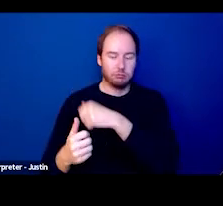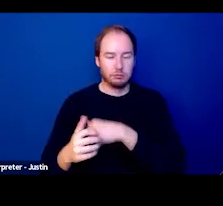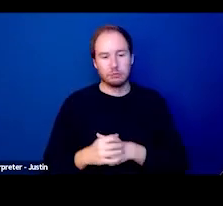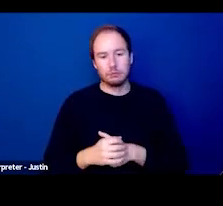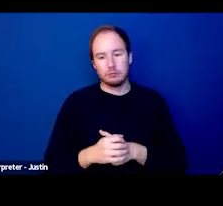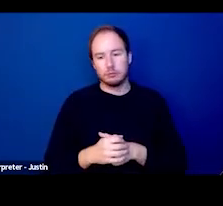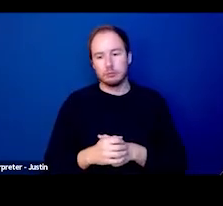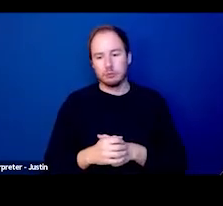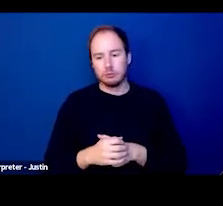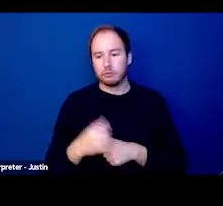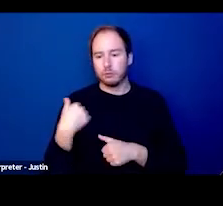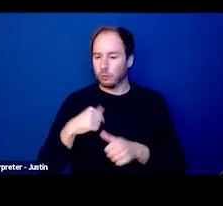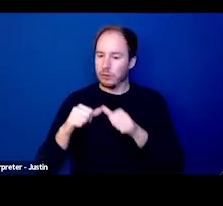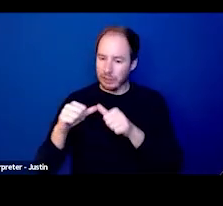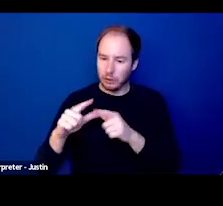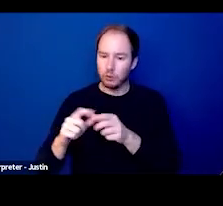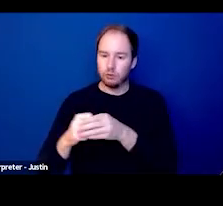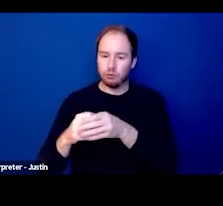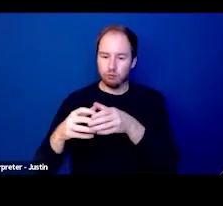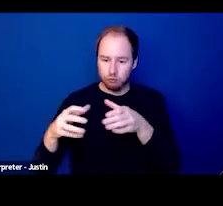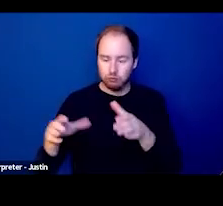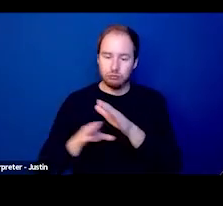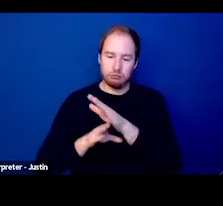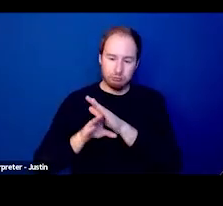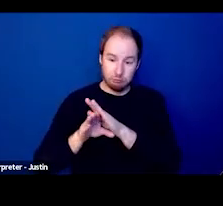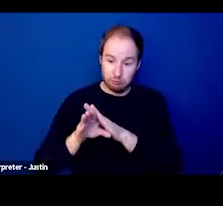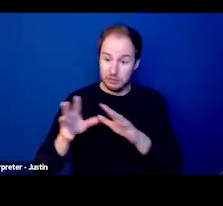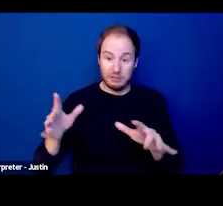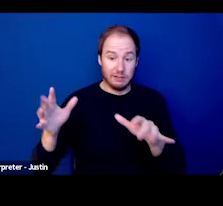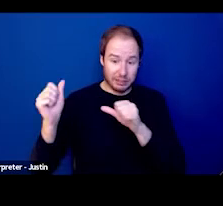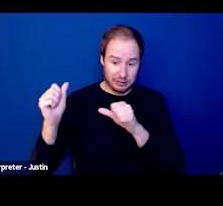We continued to grow and expand rapidly in a couple years.